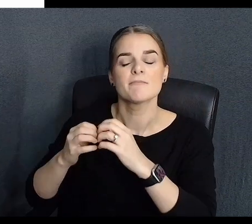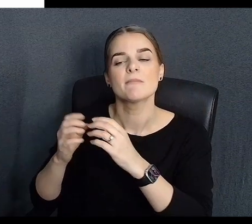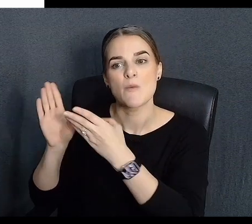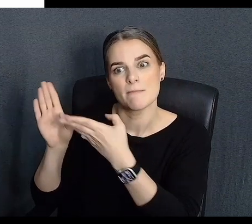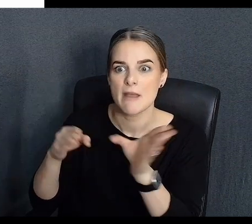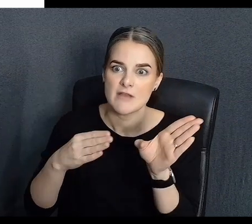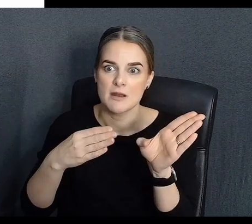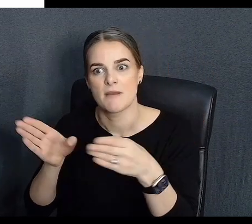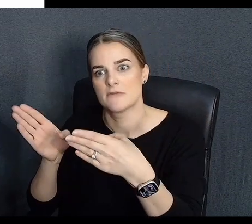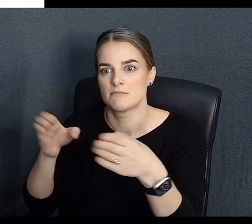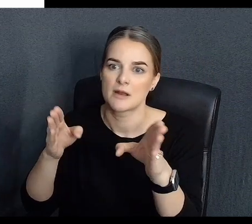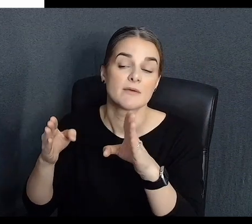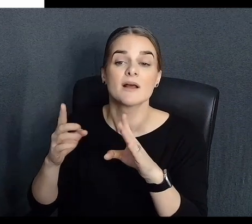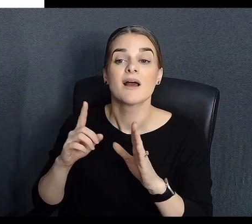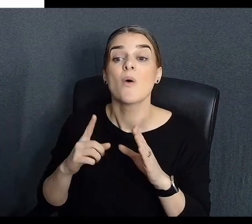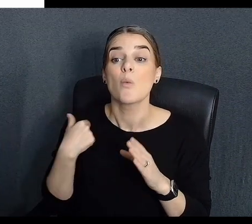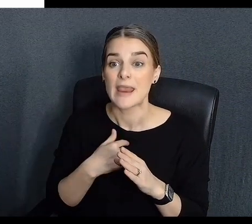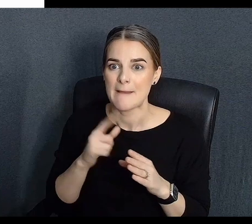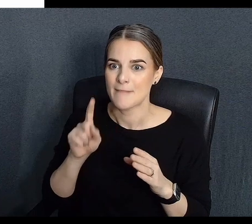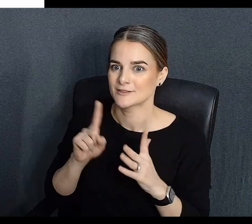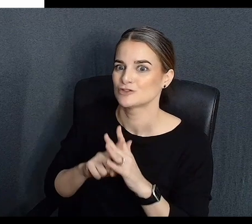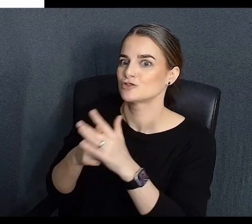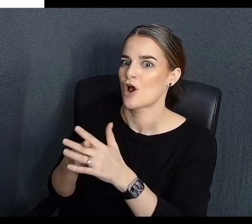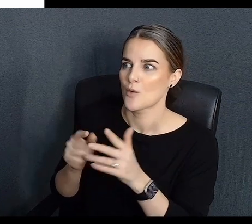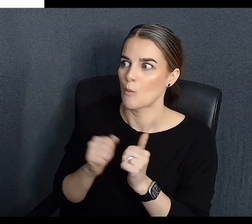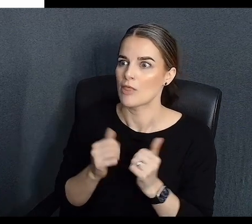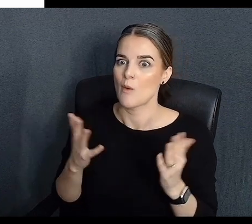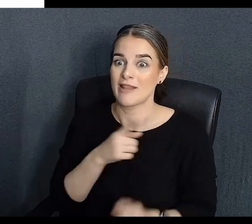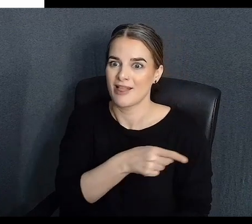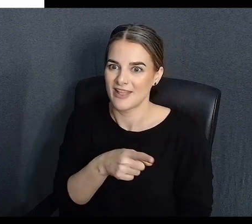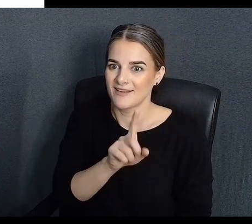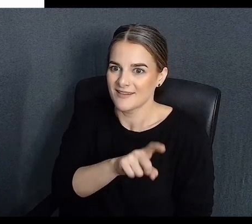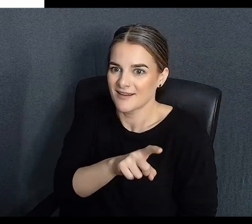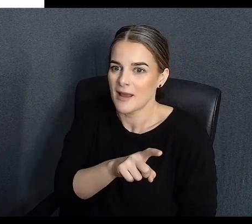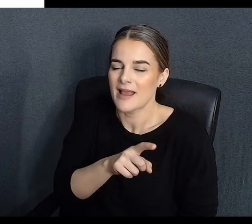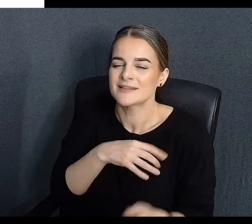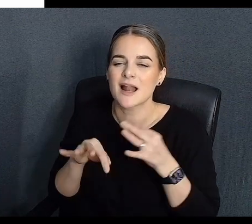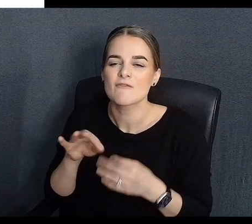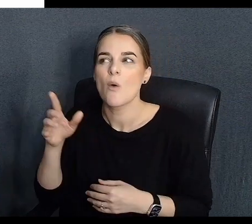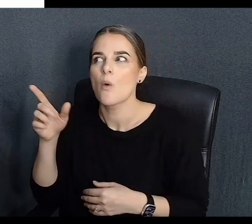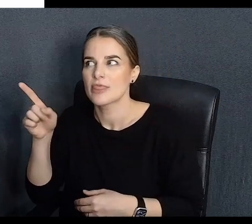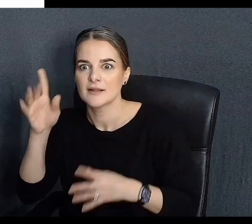rather than what the insurance company says they can have. So we need to gather different materials,